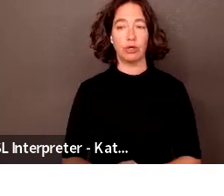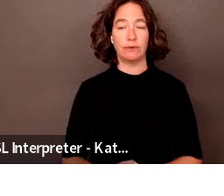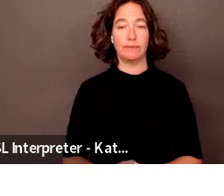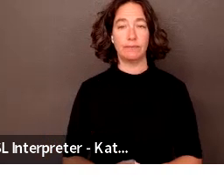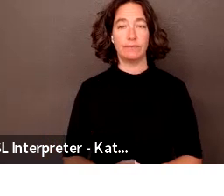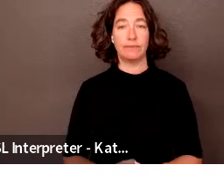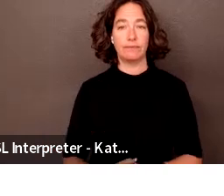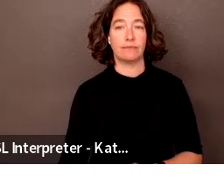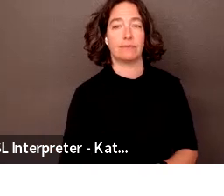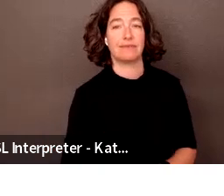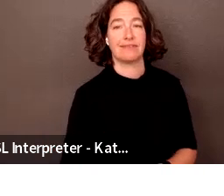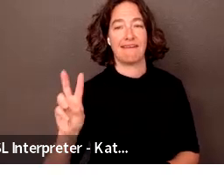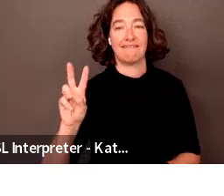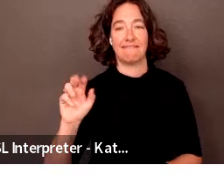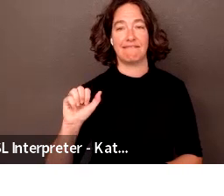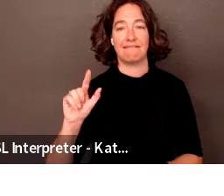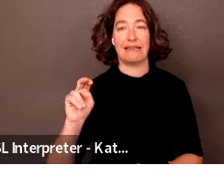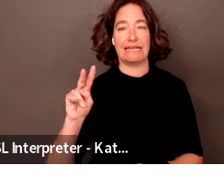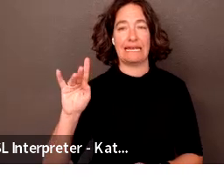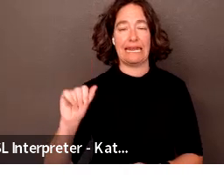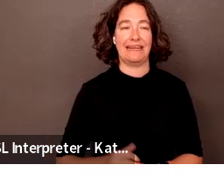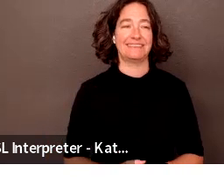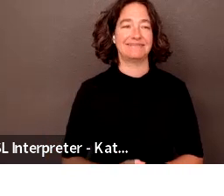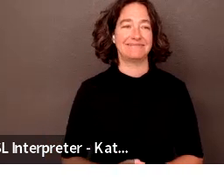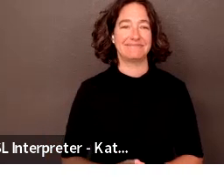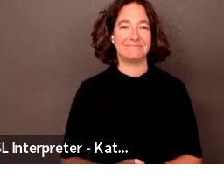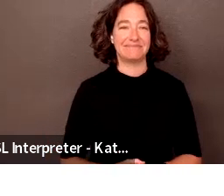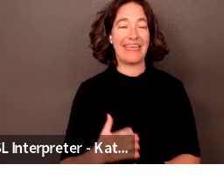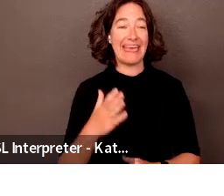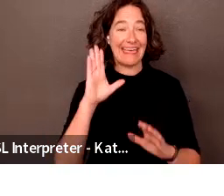Valentina. >> Valentina: Good morning, good